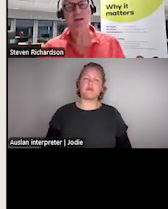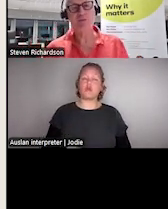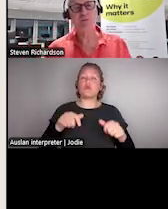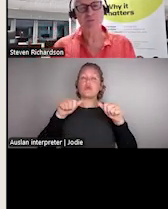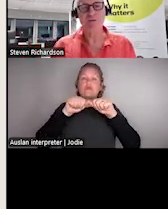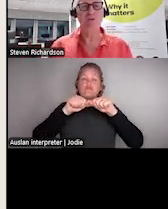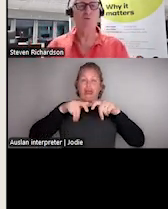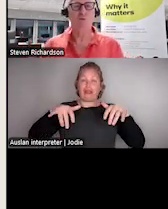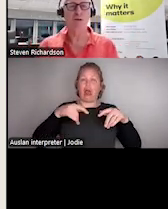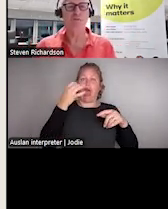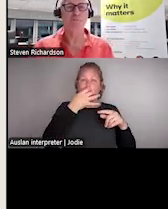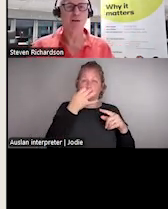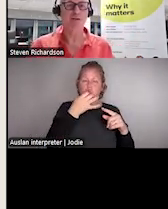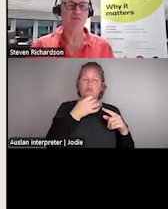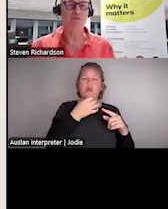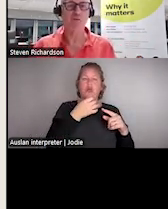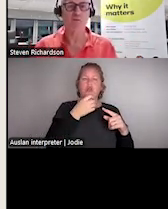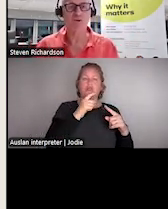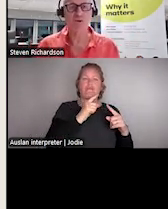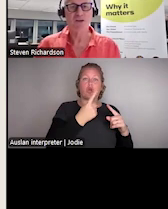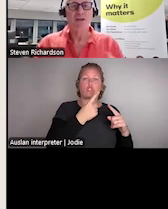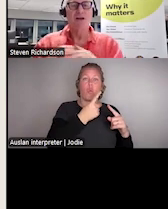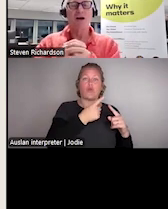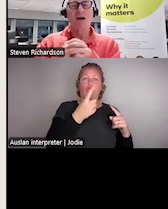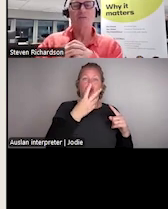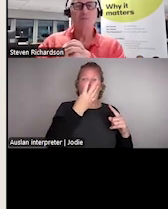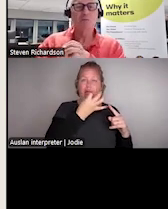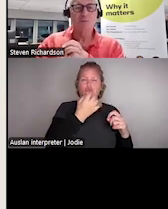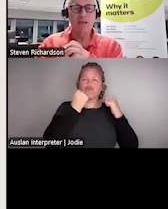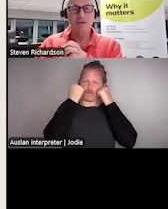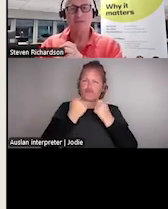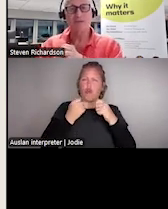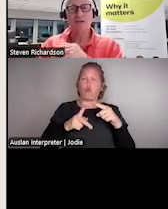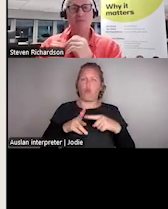hours one ? three want to have a strong launch. You want to build up some steam